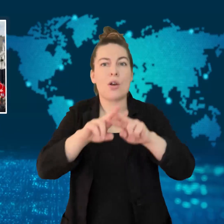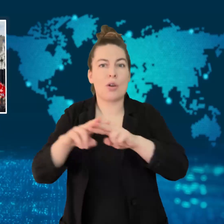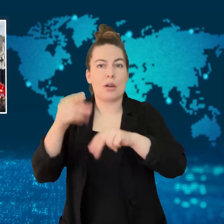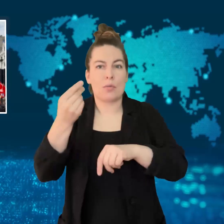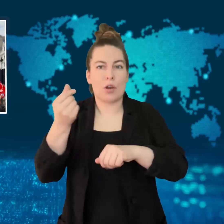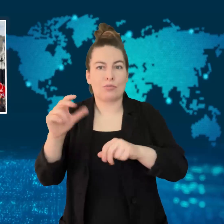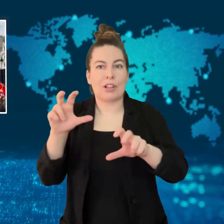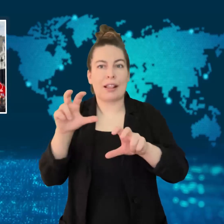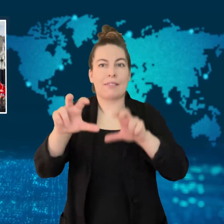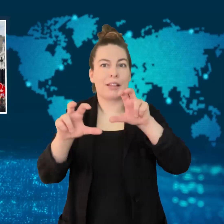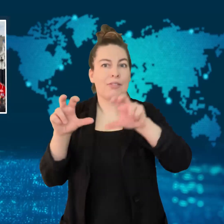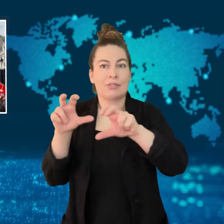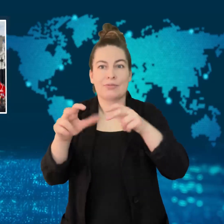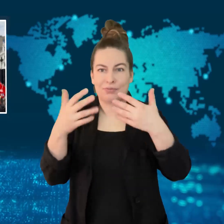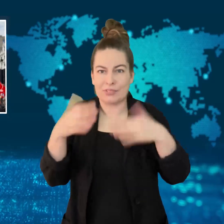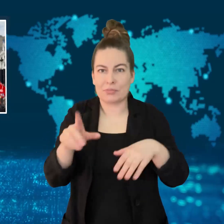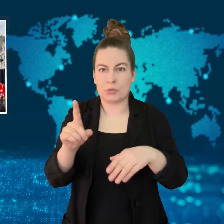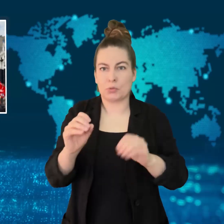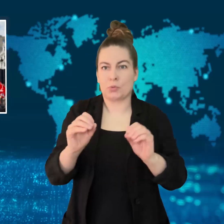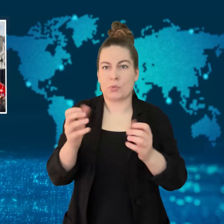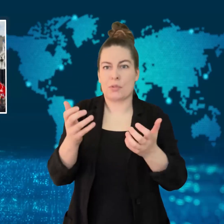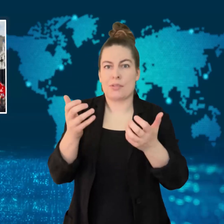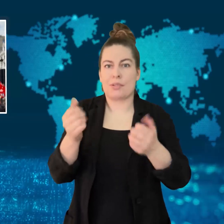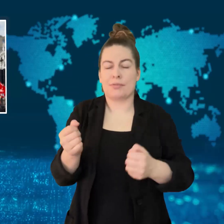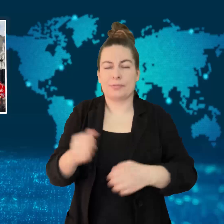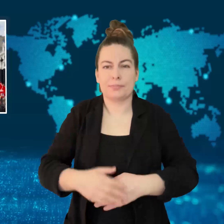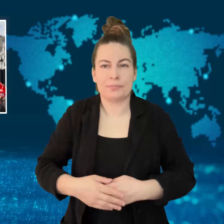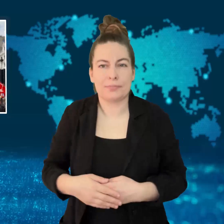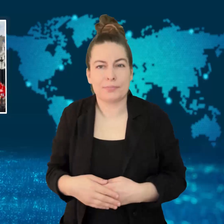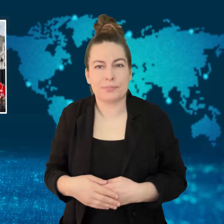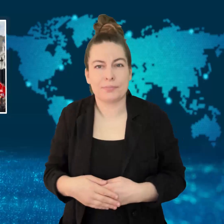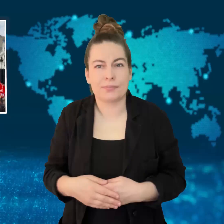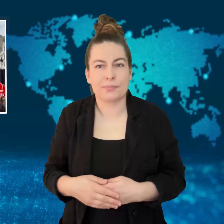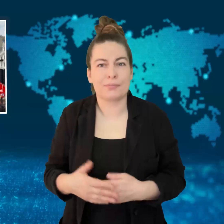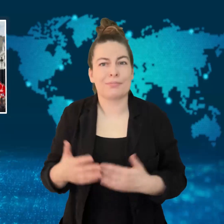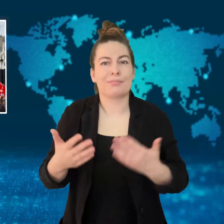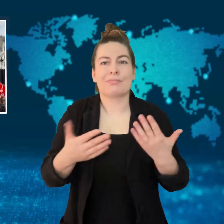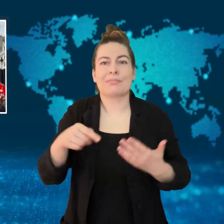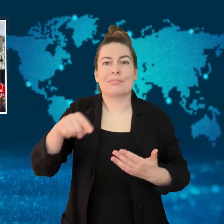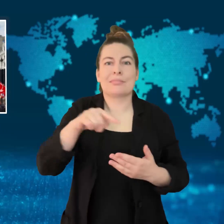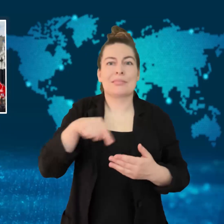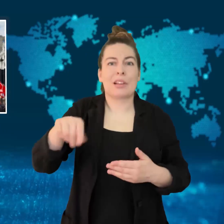Spain does not have the public housing